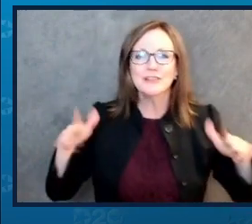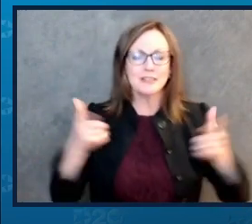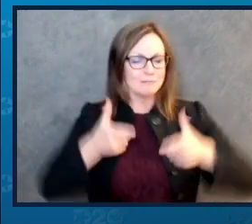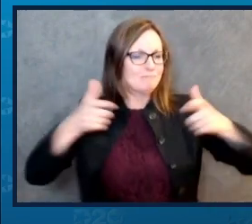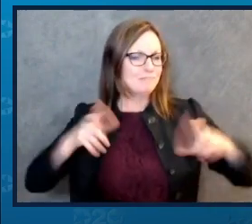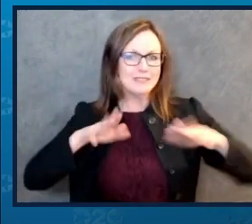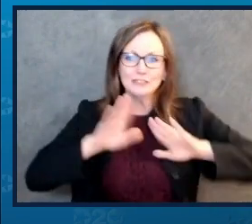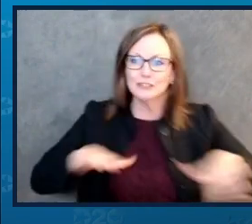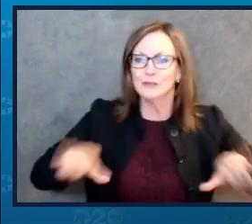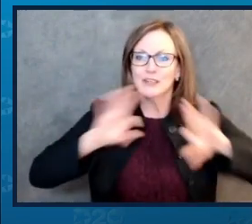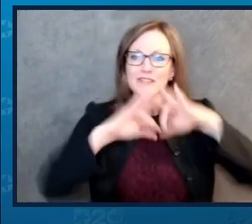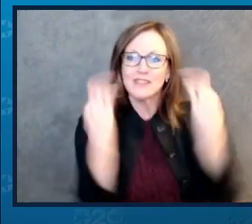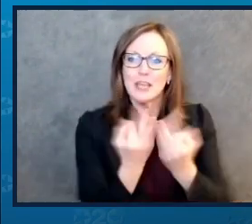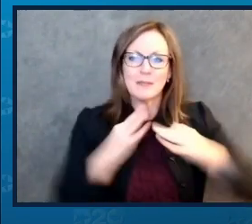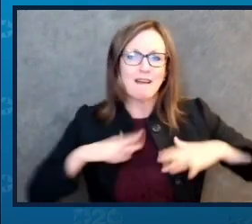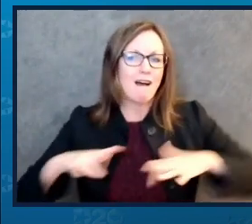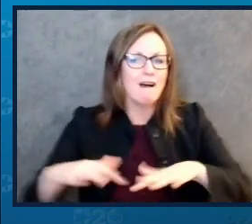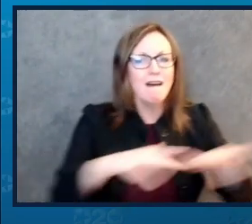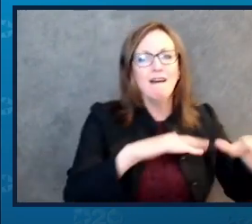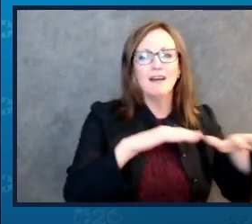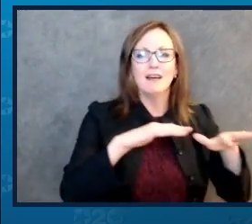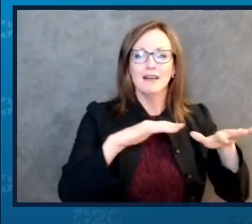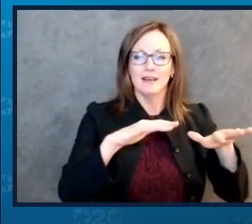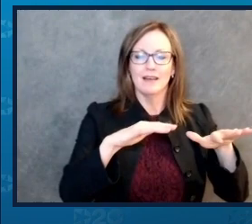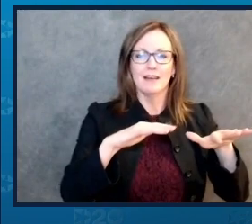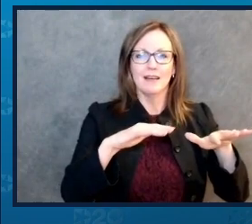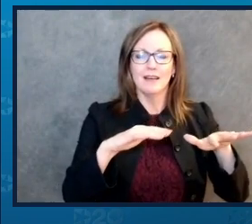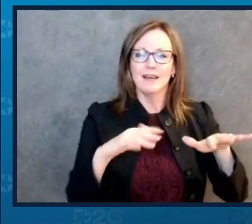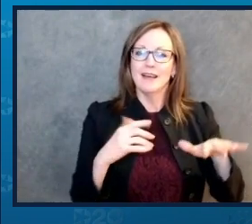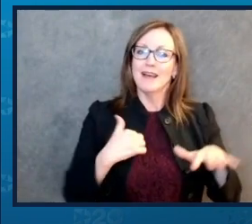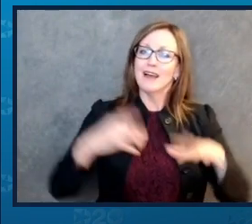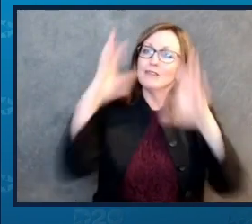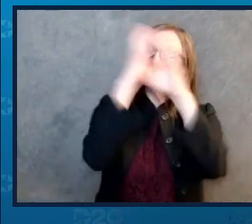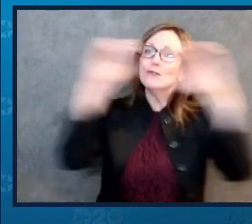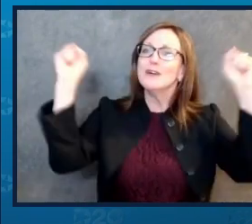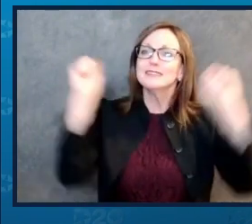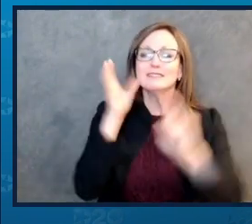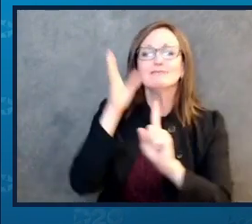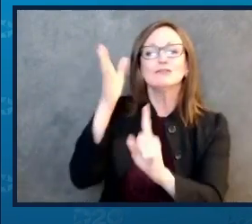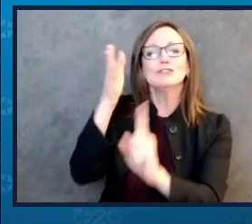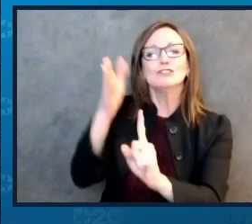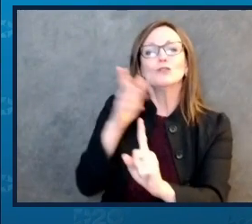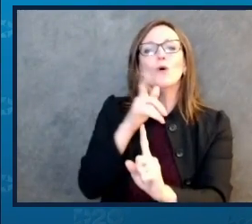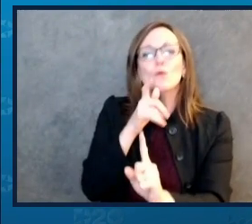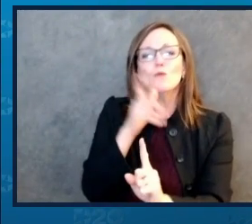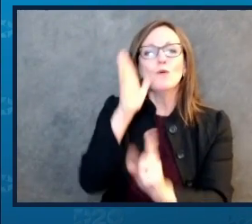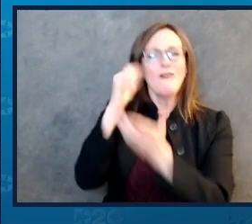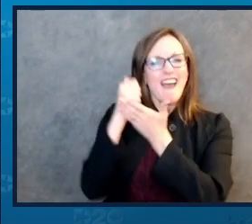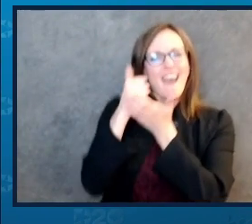BRING PEOPLE TOWING, NOT TEAR